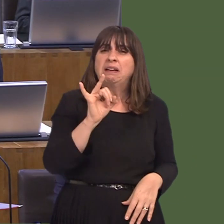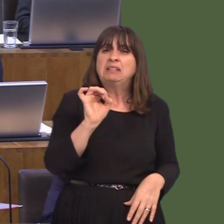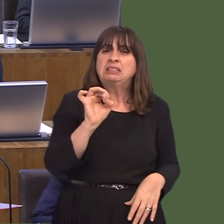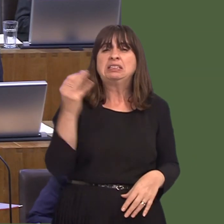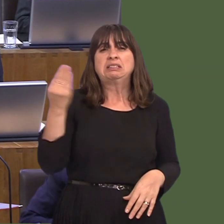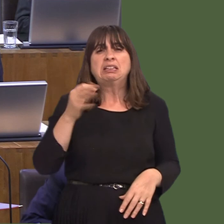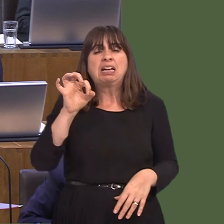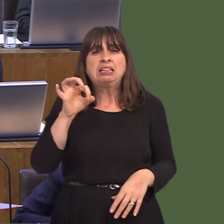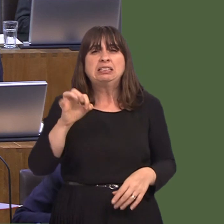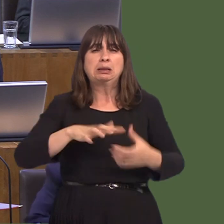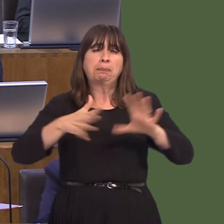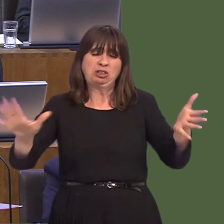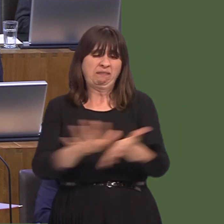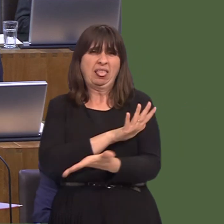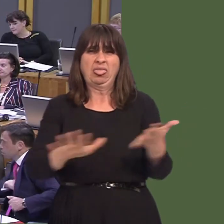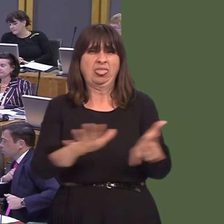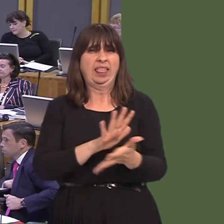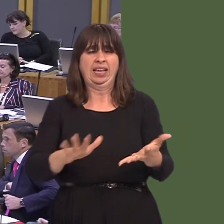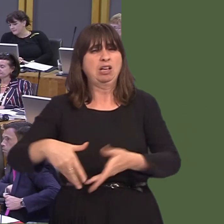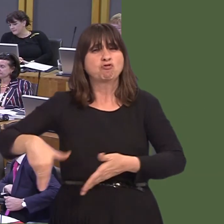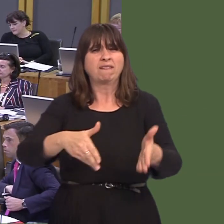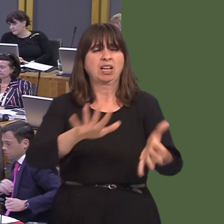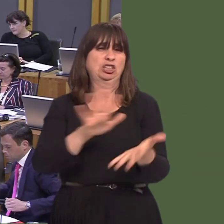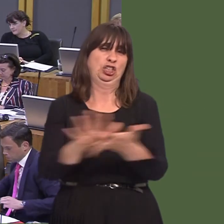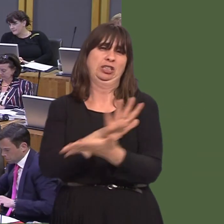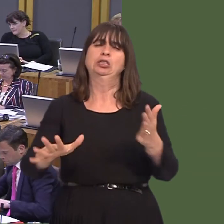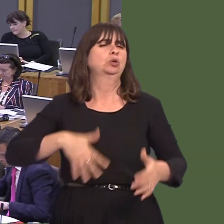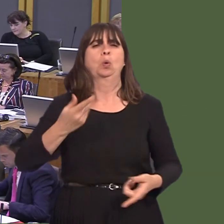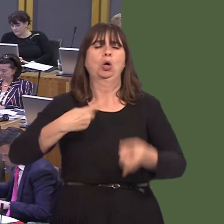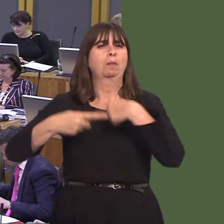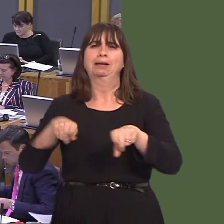beaches were filthy and our rivers were polluted.